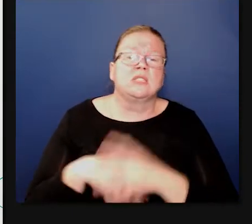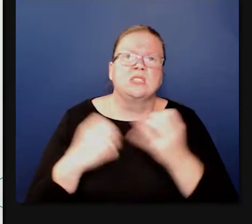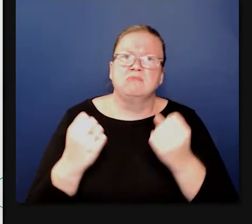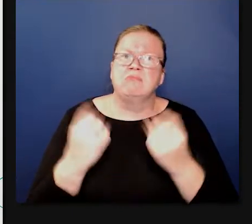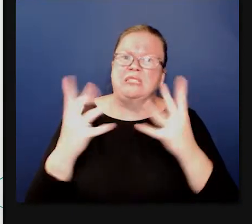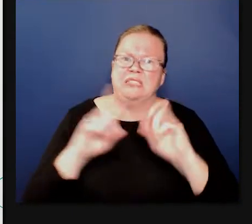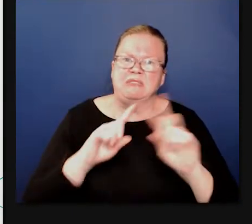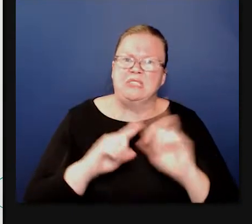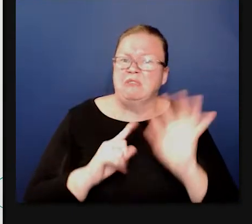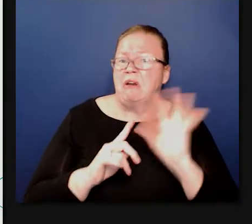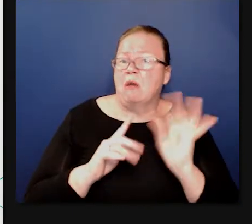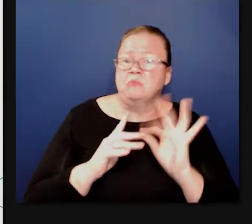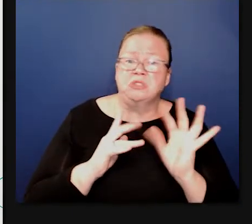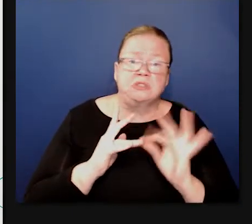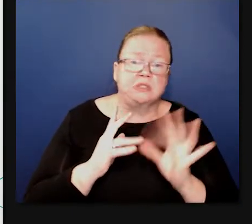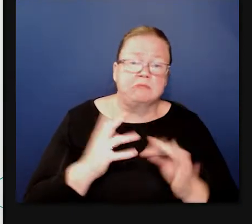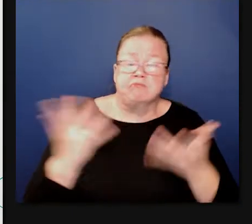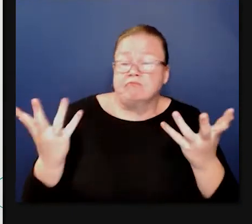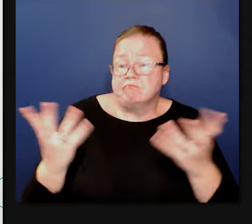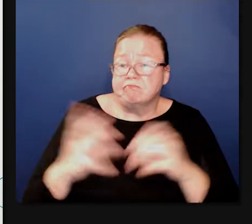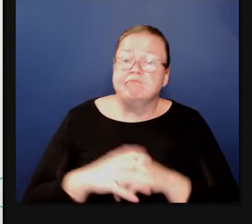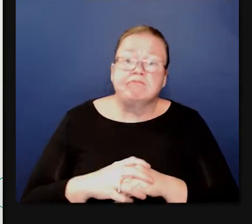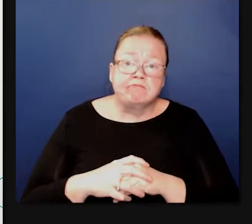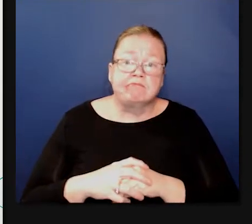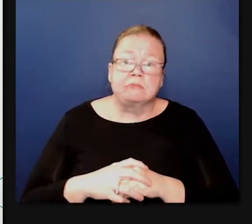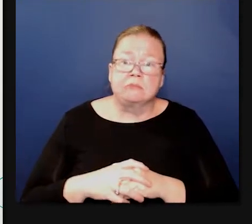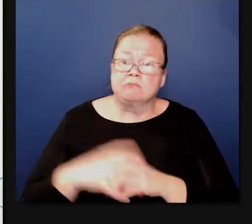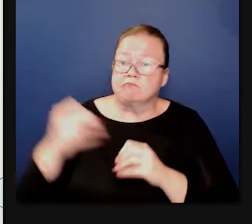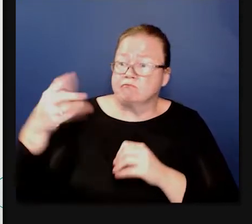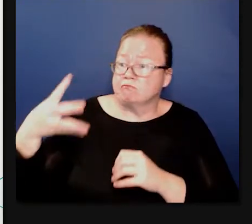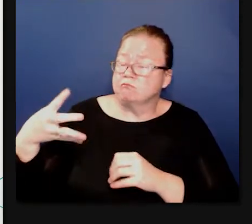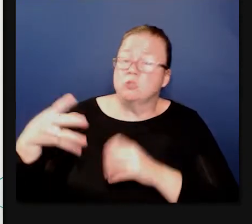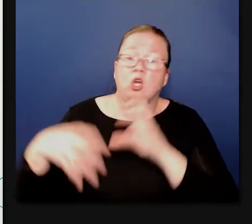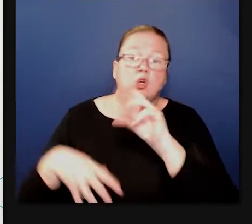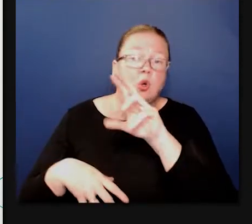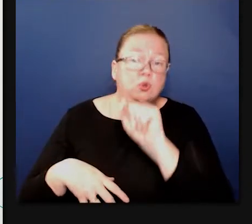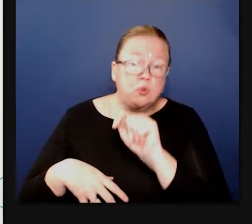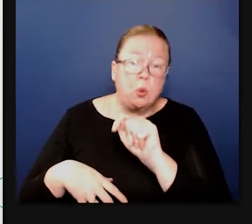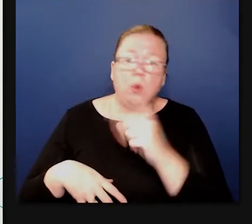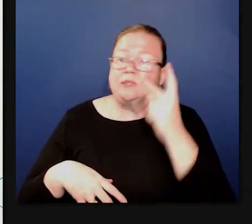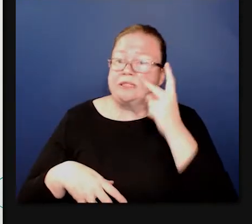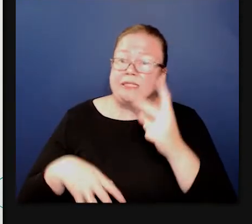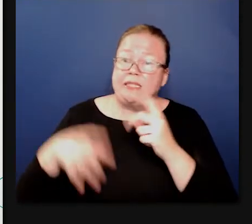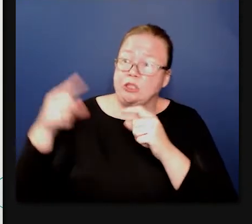There's just a ton of different options for you. You can have sorting options, as you can see here.